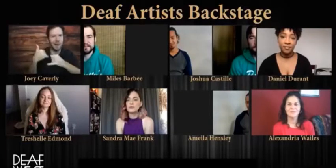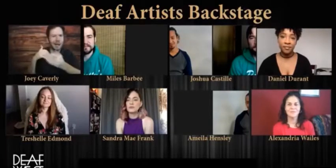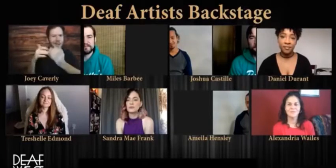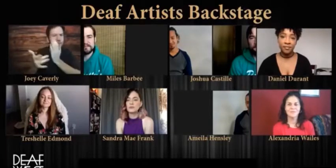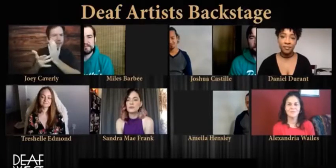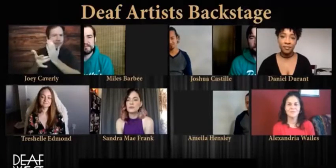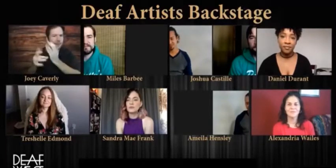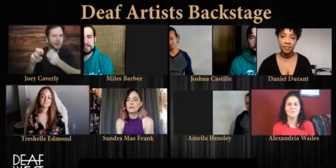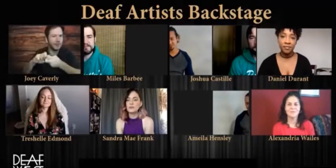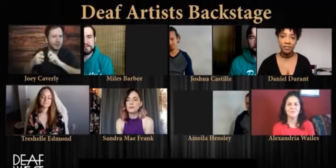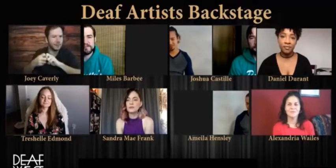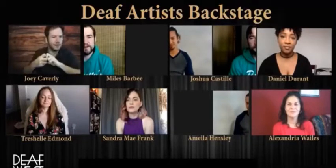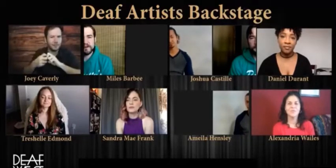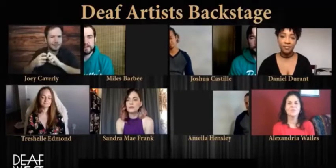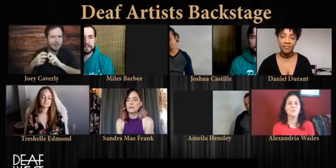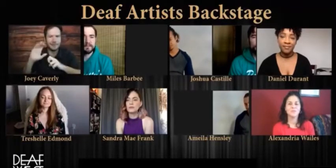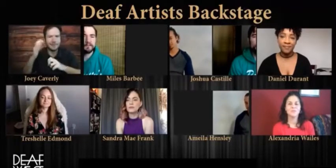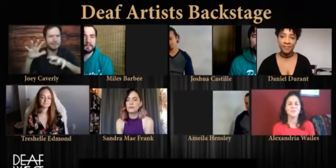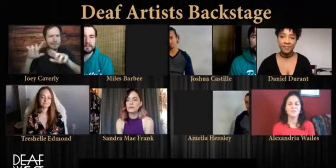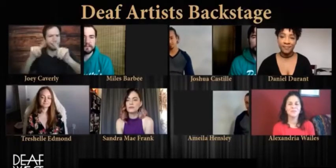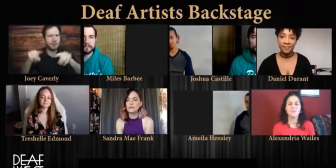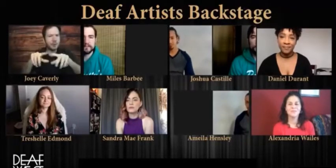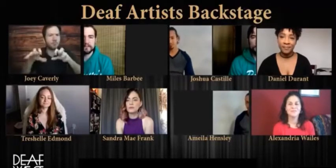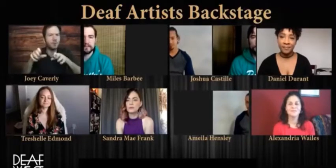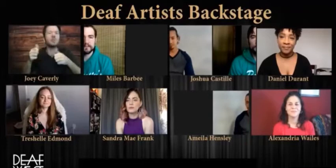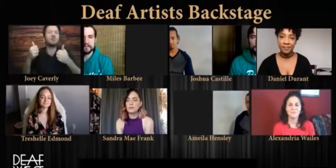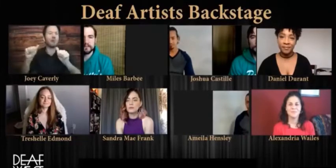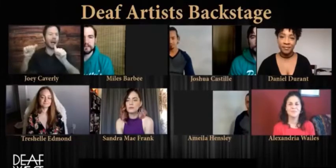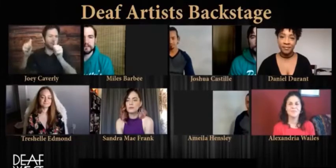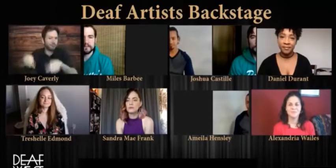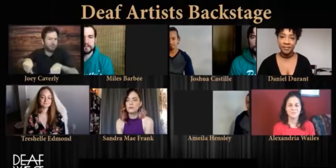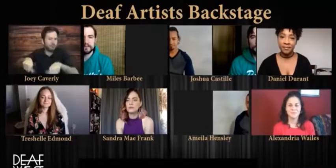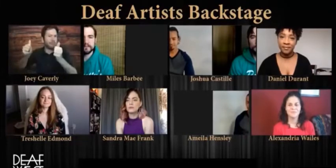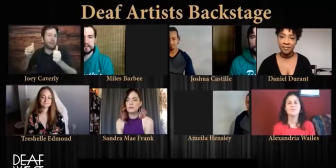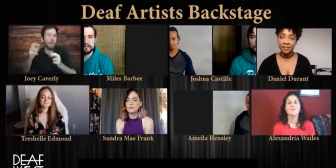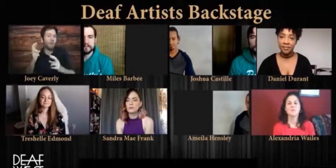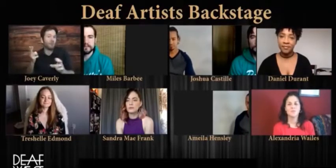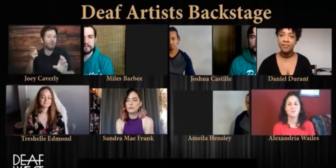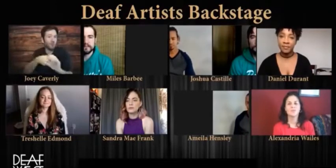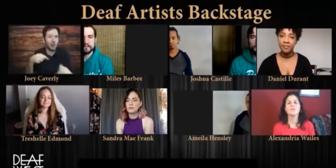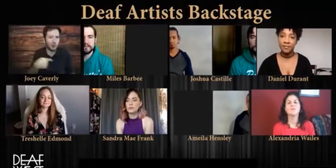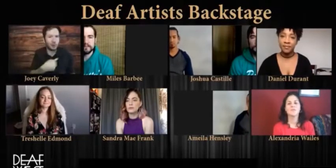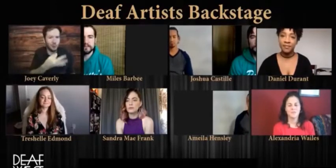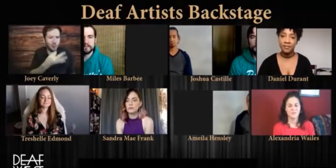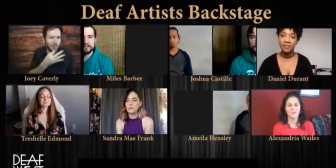Joey: So, for those of you joining, Josh is having some technical difficulties. So, he may be on and off.